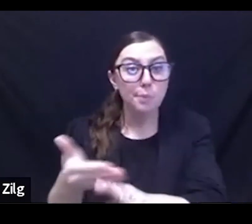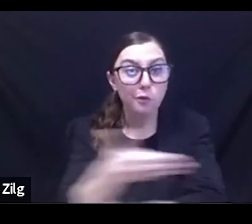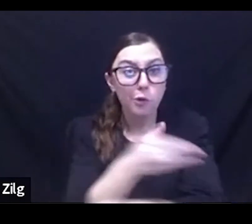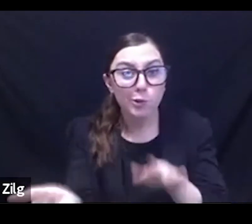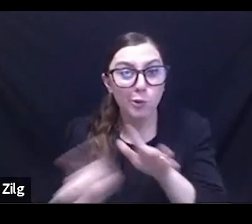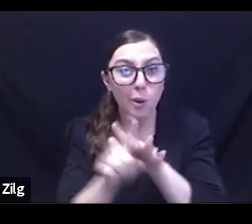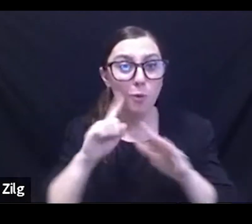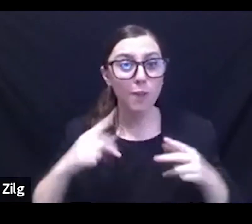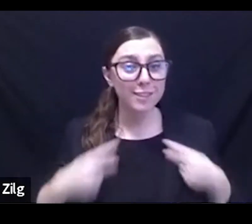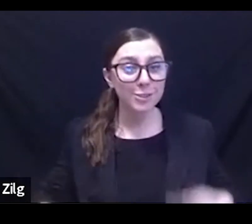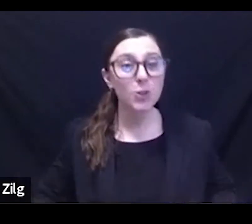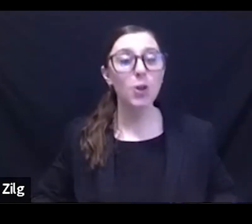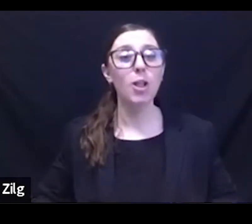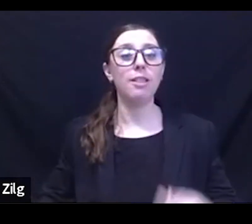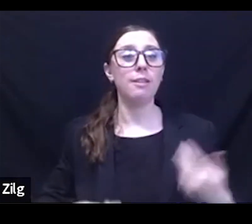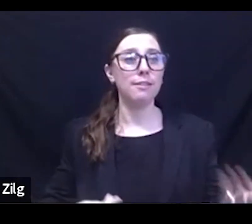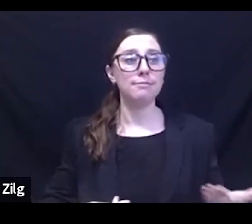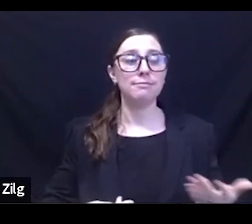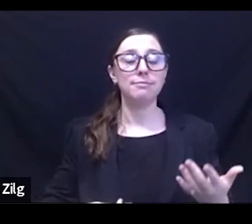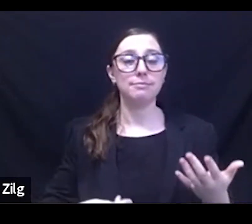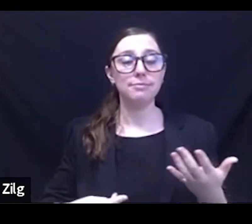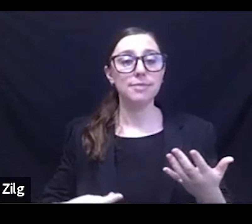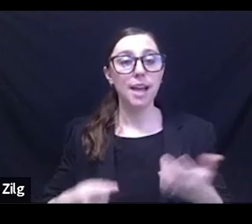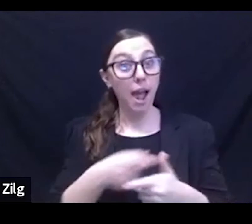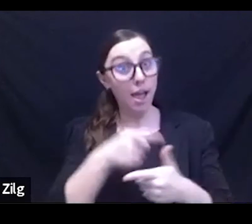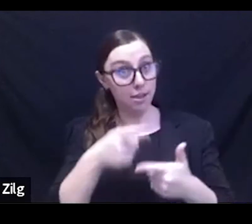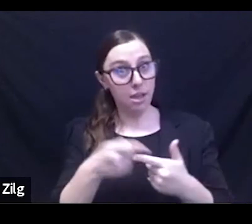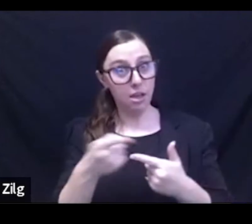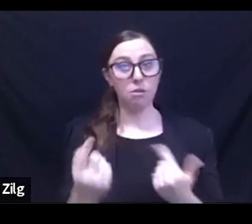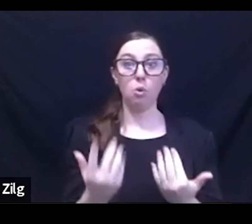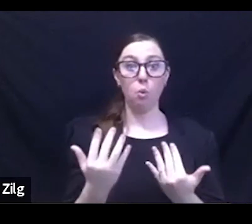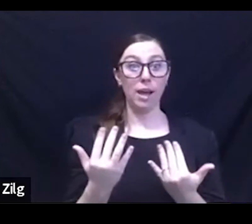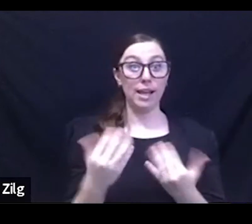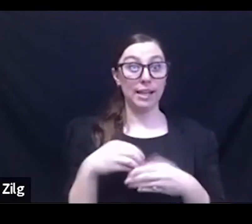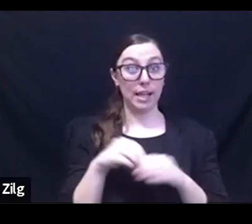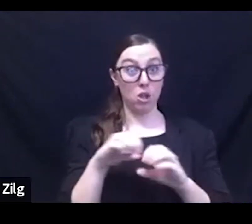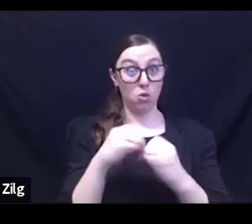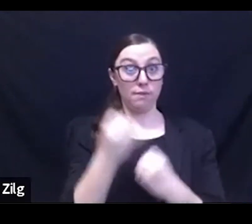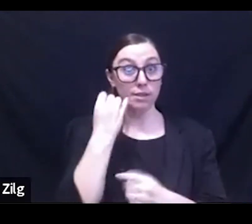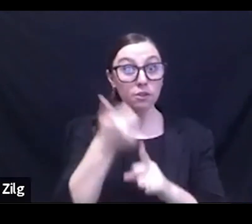physical; and then even waiting in the office, if